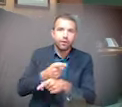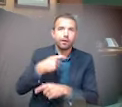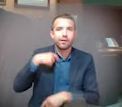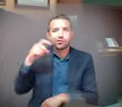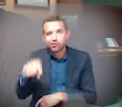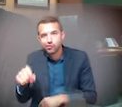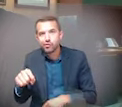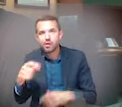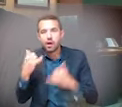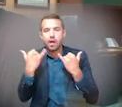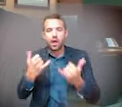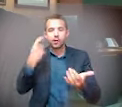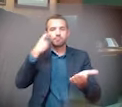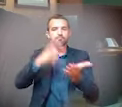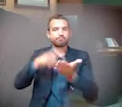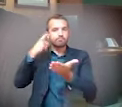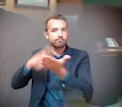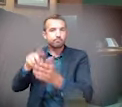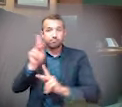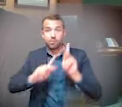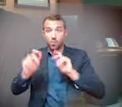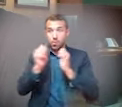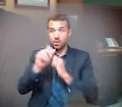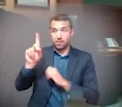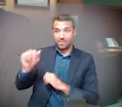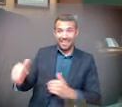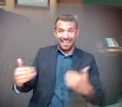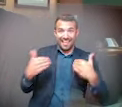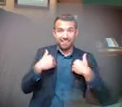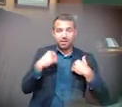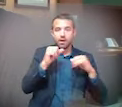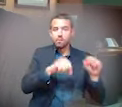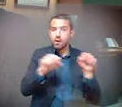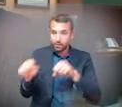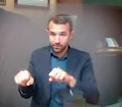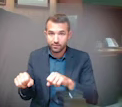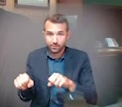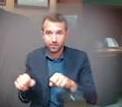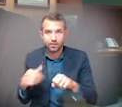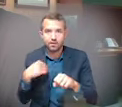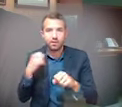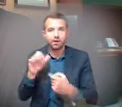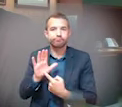But now we're really recognizing that people with disabilities do have capacity, and we're making the business case to those employers